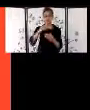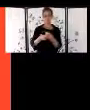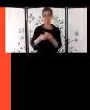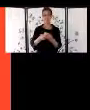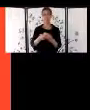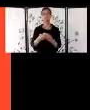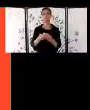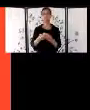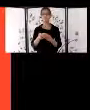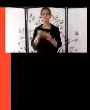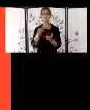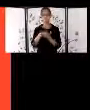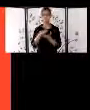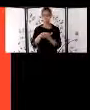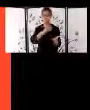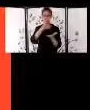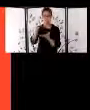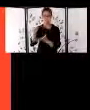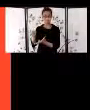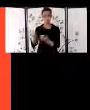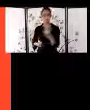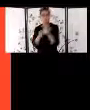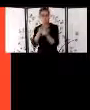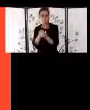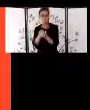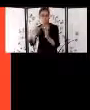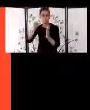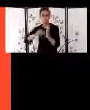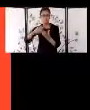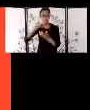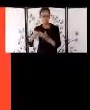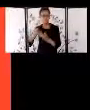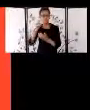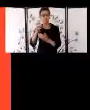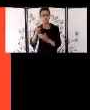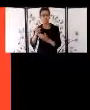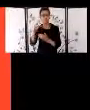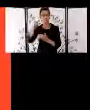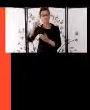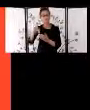artistic projects that contribute to the vibrancy and vitality of the city’s arts sector.